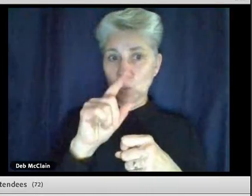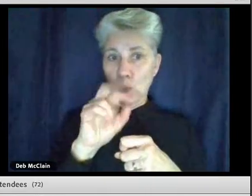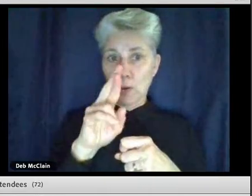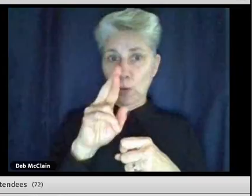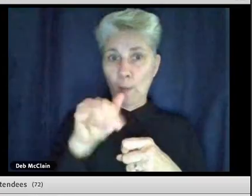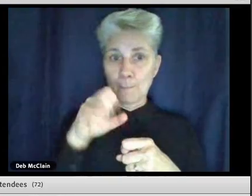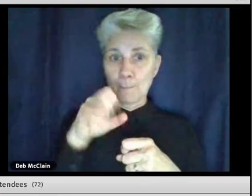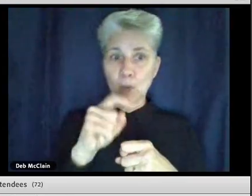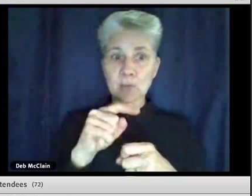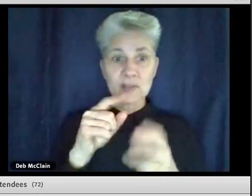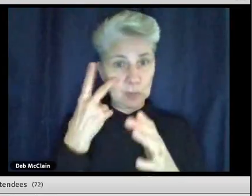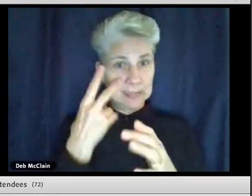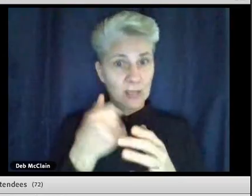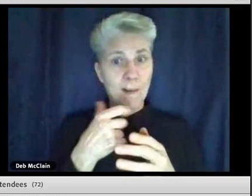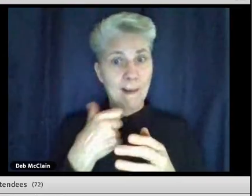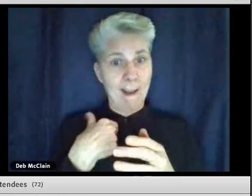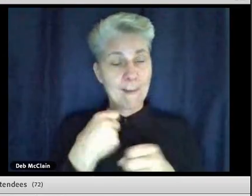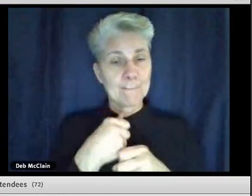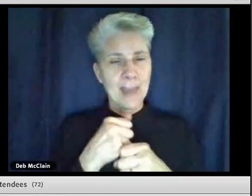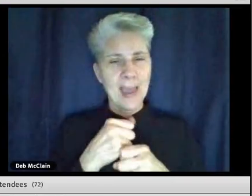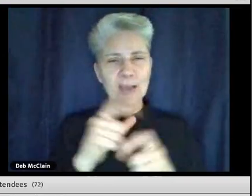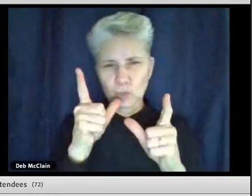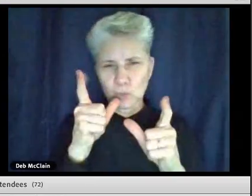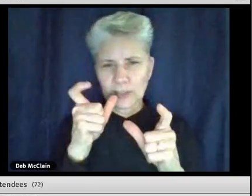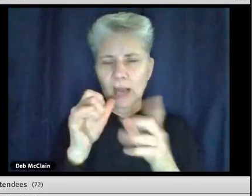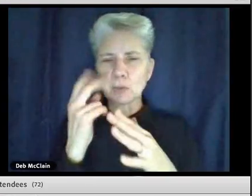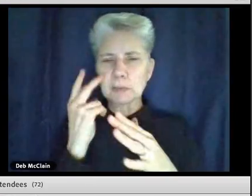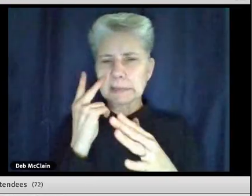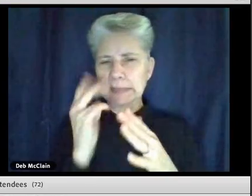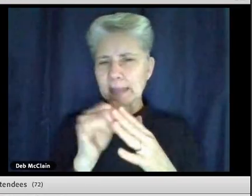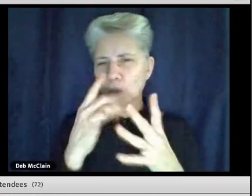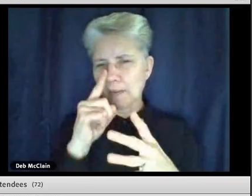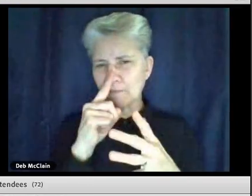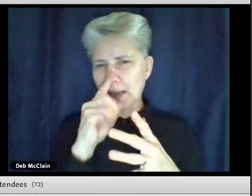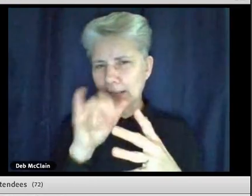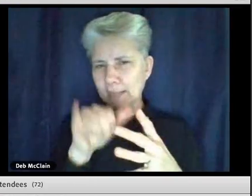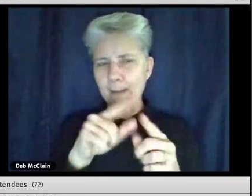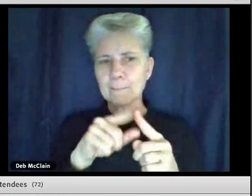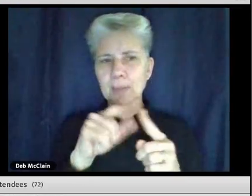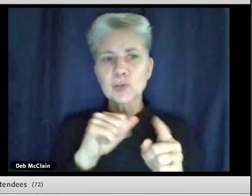Also, anybody can make a fake Twitter post. You'll see the one I made up there.